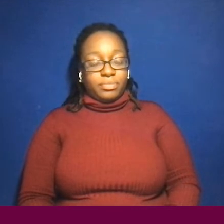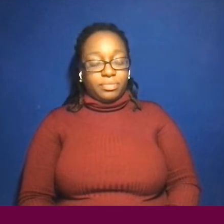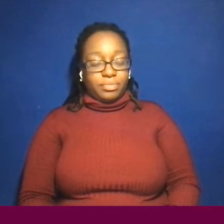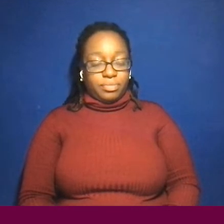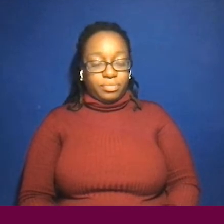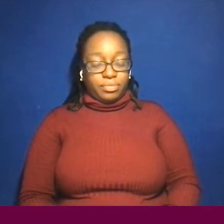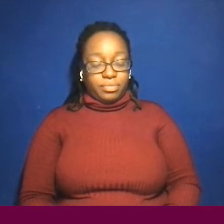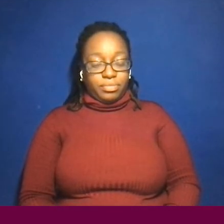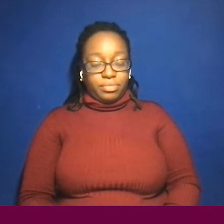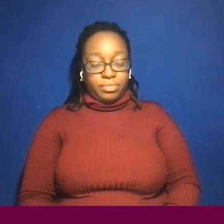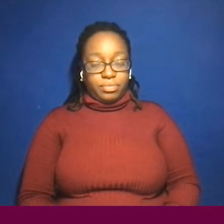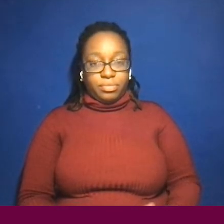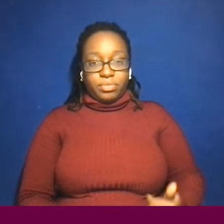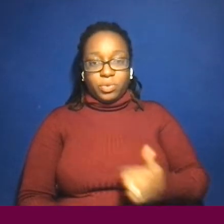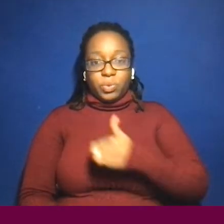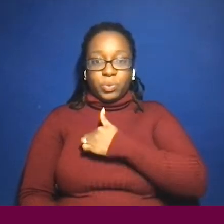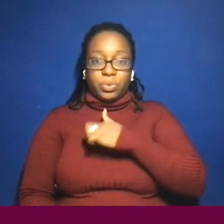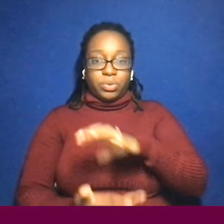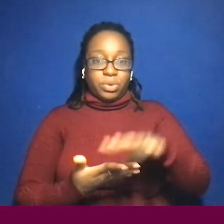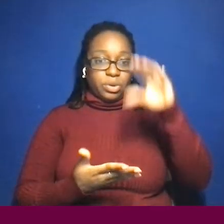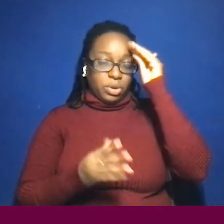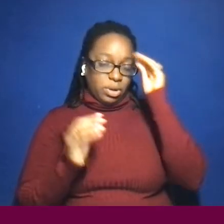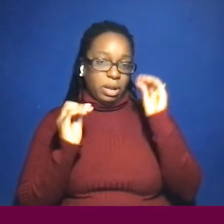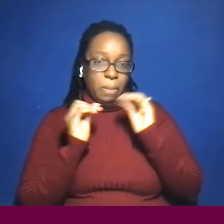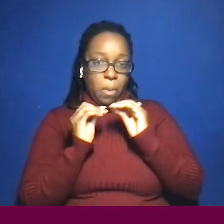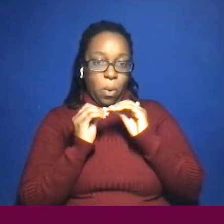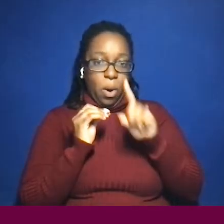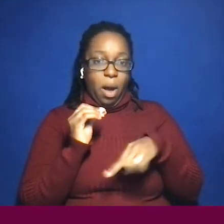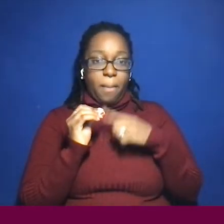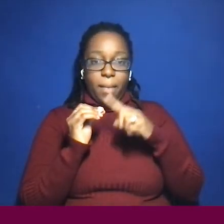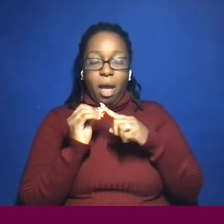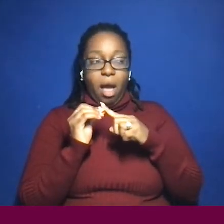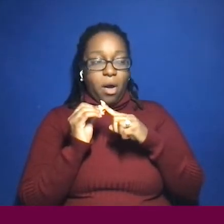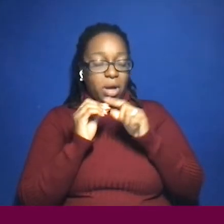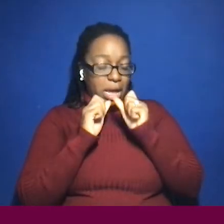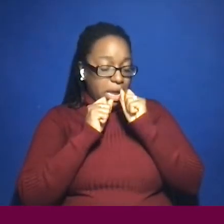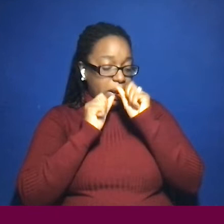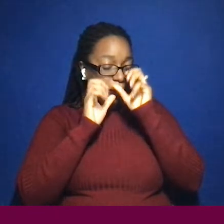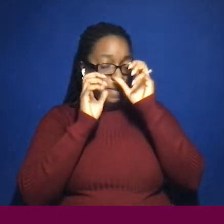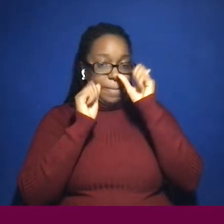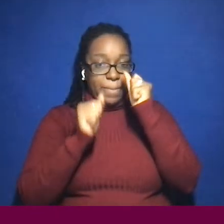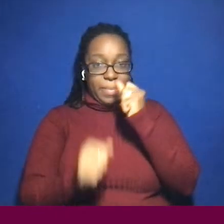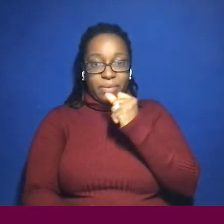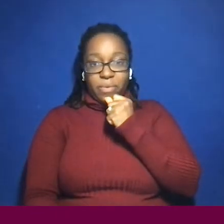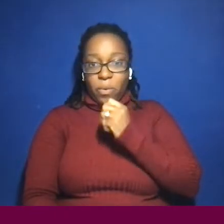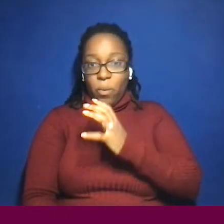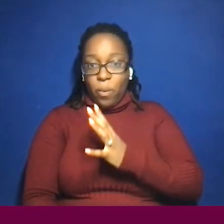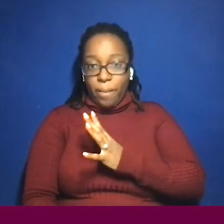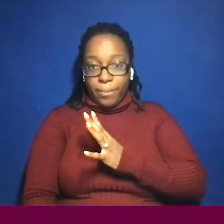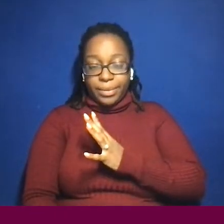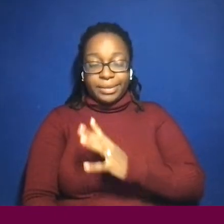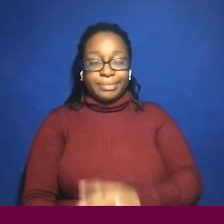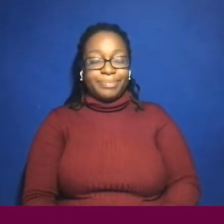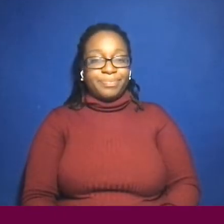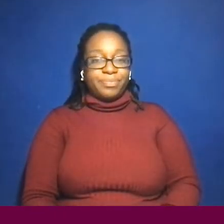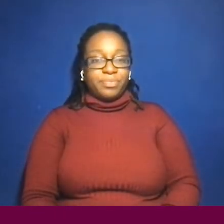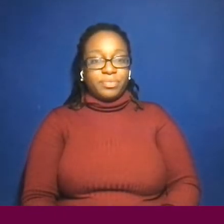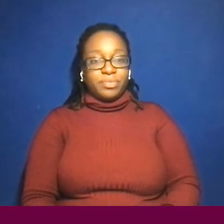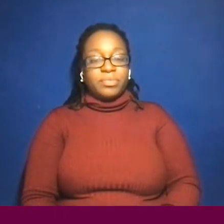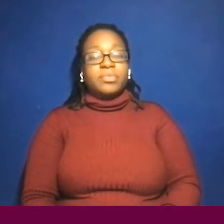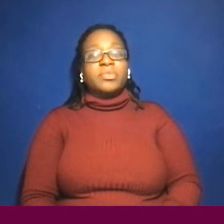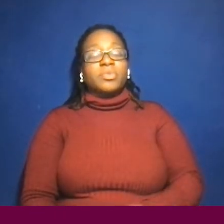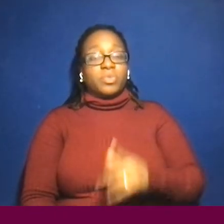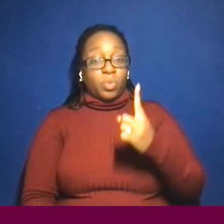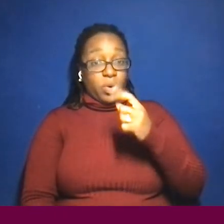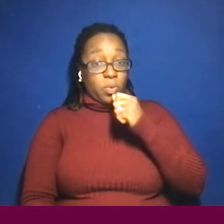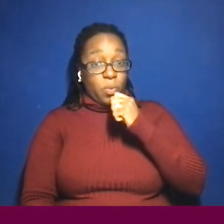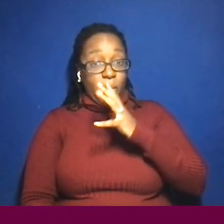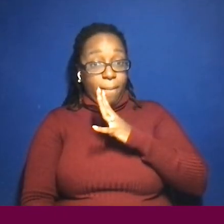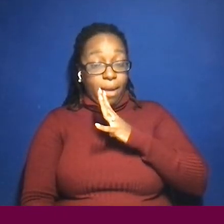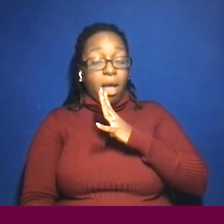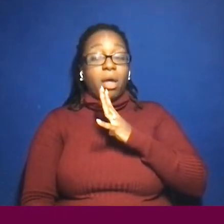we're learning more about an incredible woman who had been placed in a long term care facility